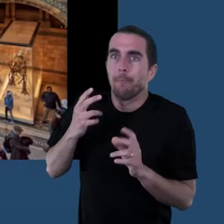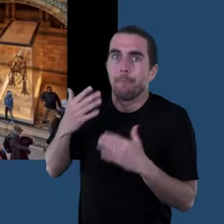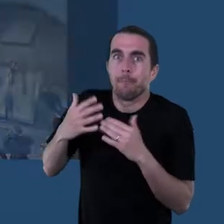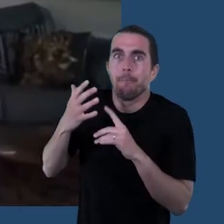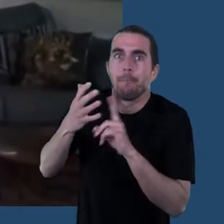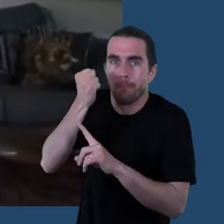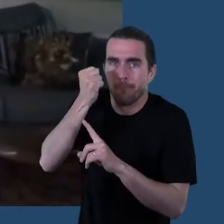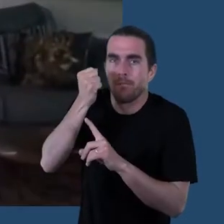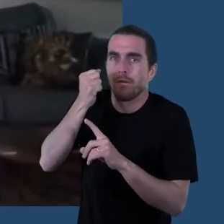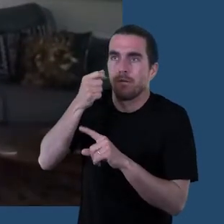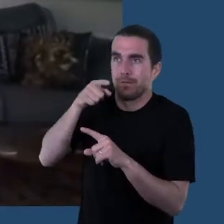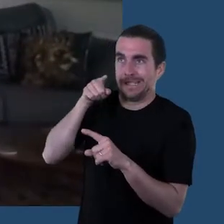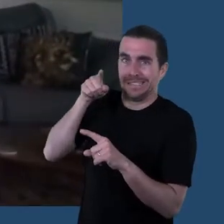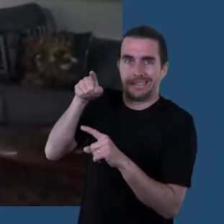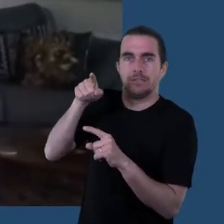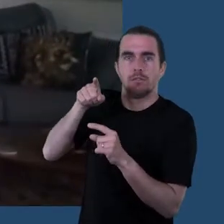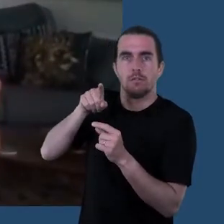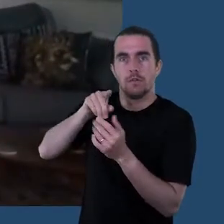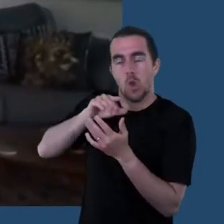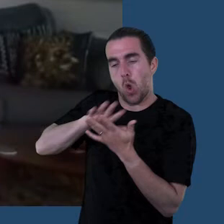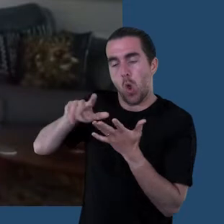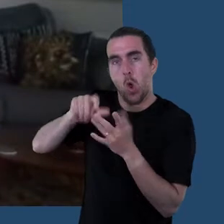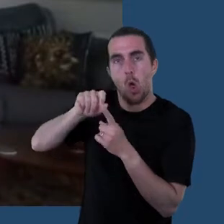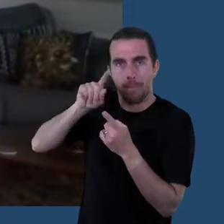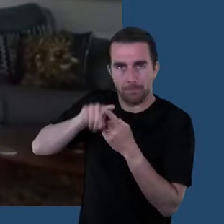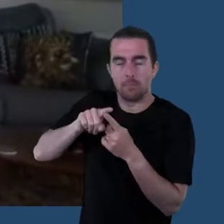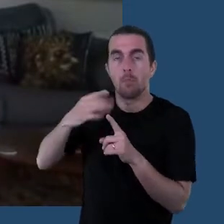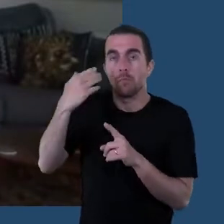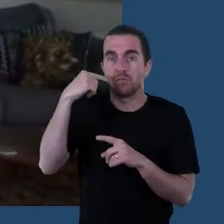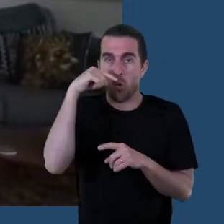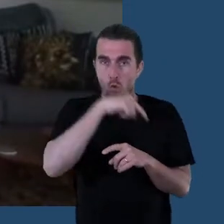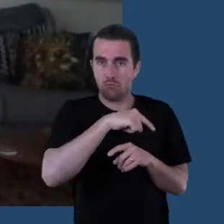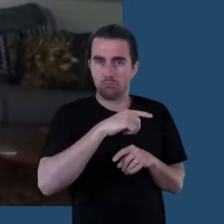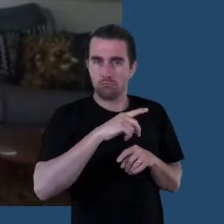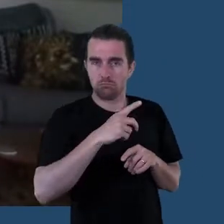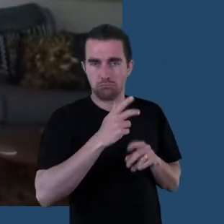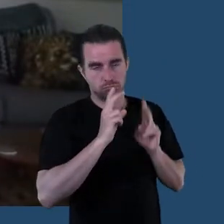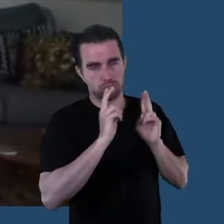it was about moving her from where she was in the old mammal school, called the Whale Hall,